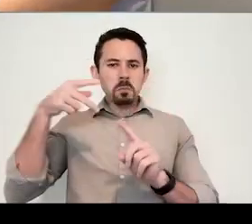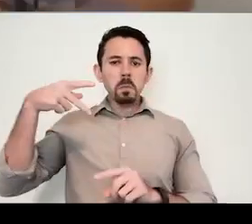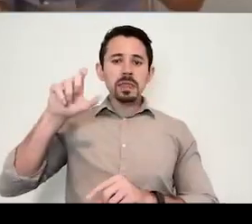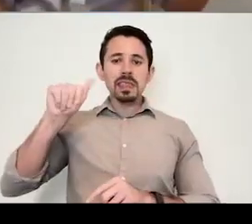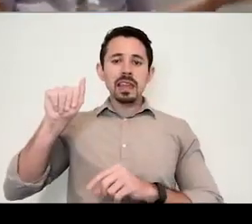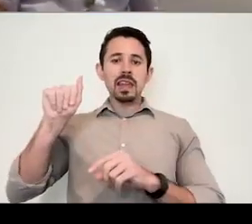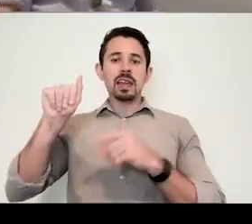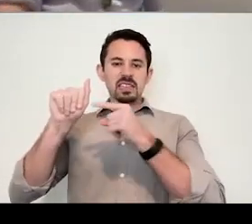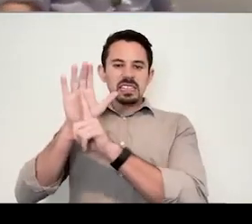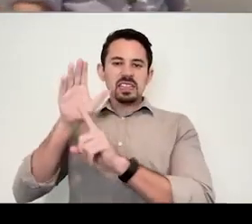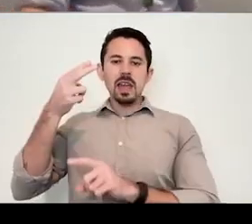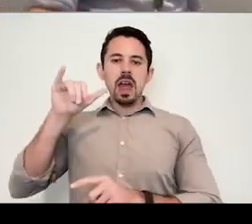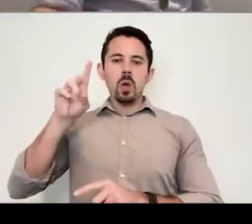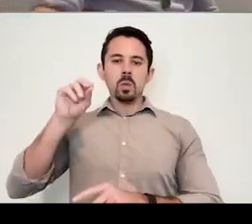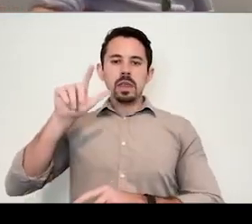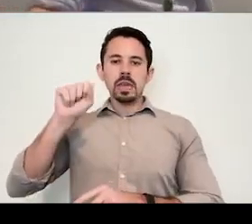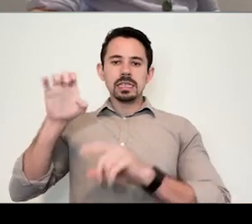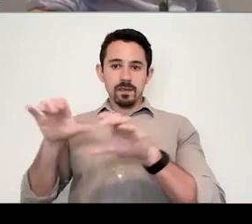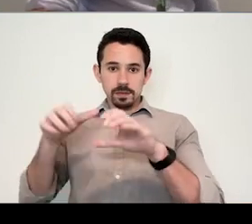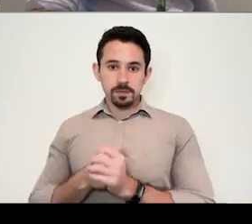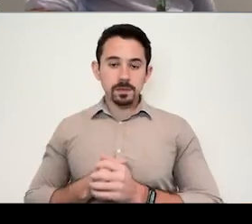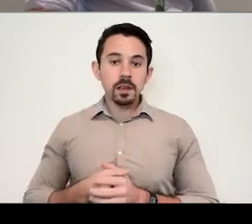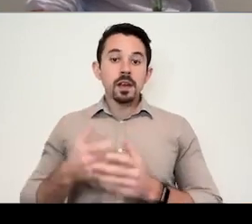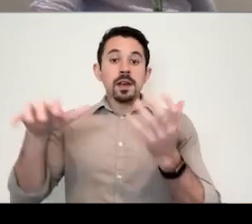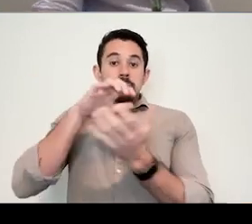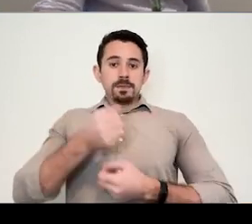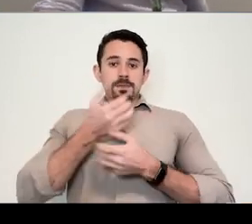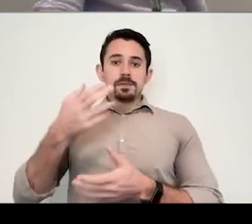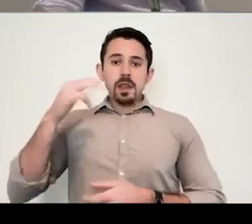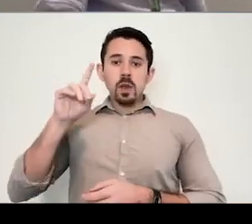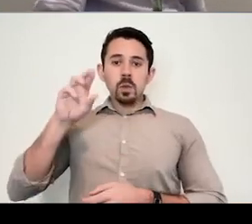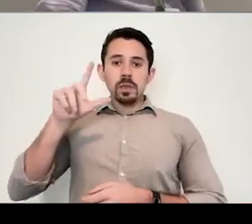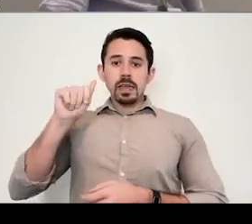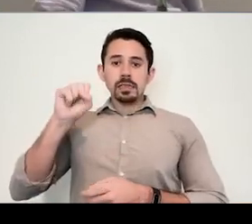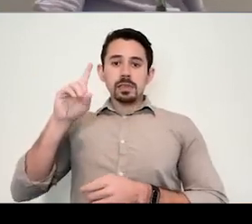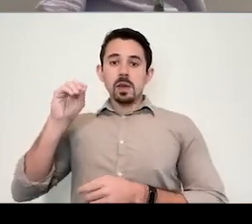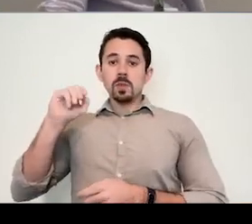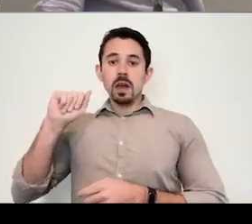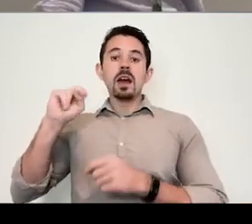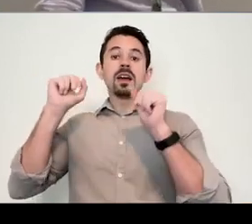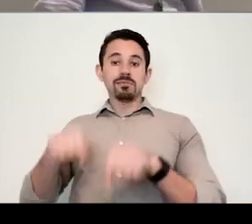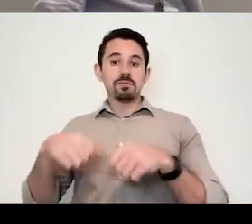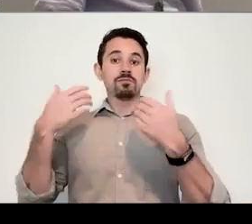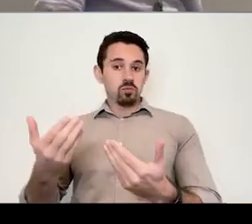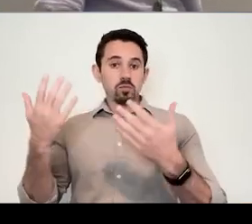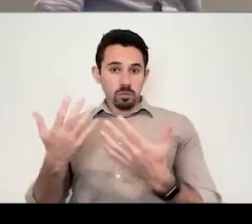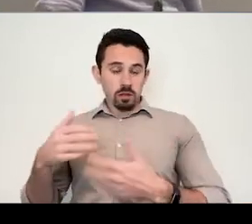So next we wanted to examine PelA's hydrolase activity. So recombinantly expressed PelA